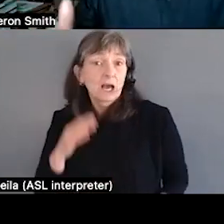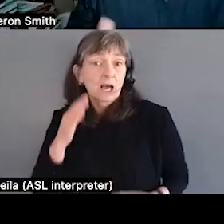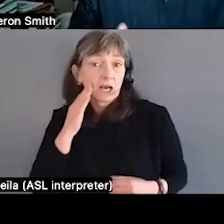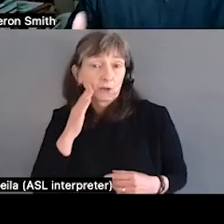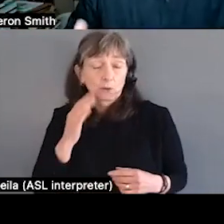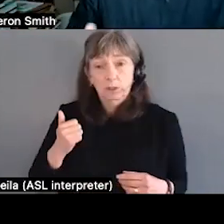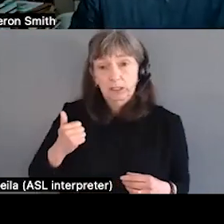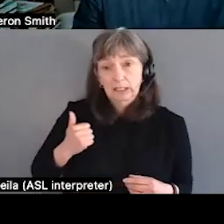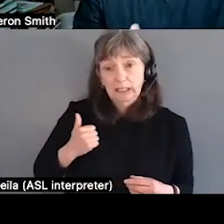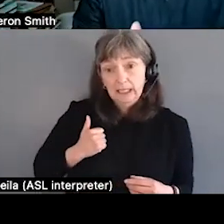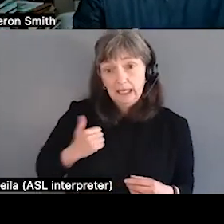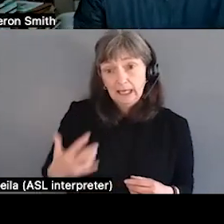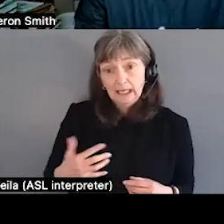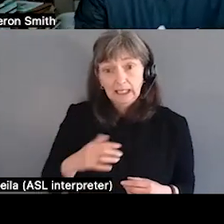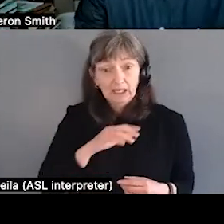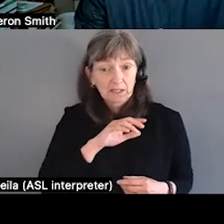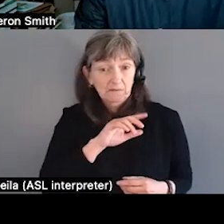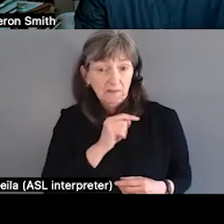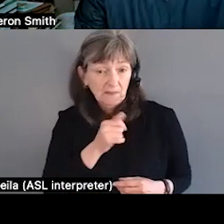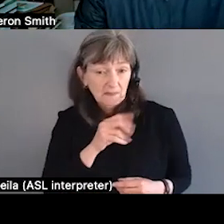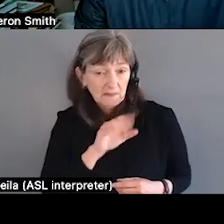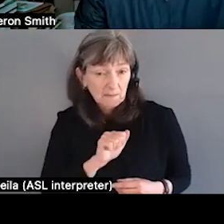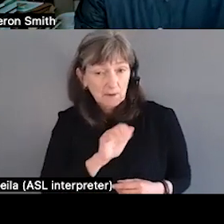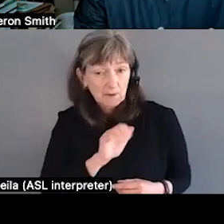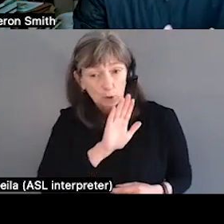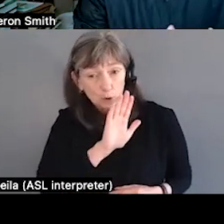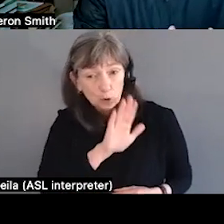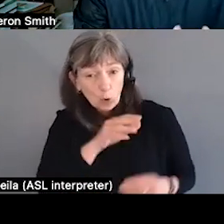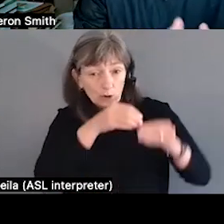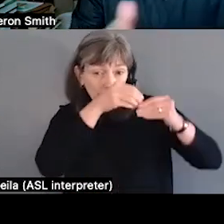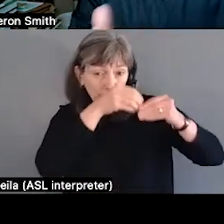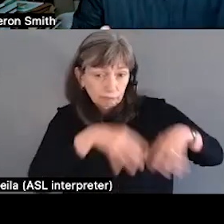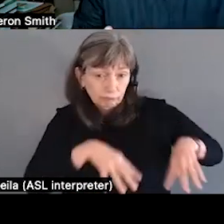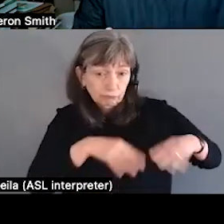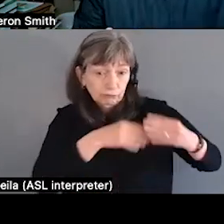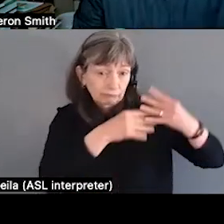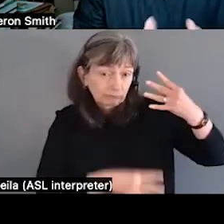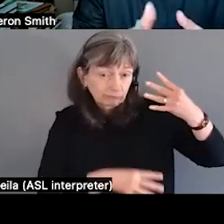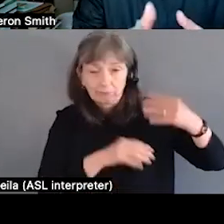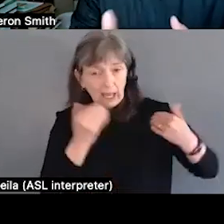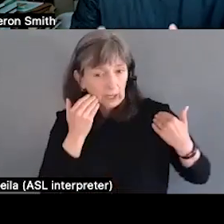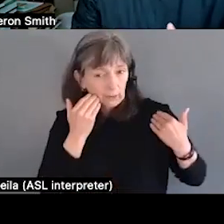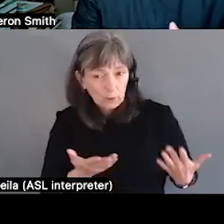tree or anything like that unsurprisingly, but you'll be much closer to that, and you'll be able